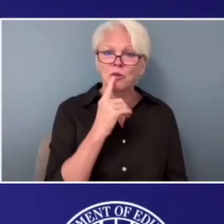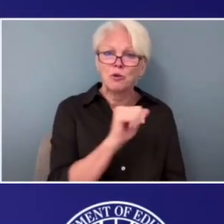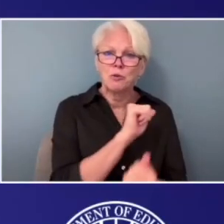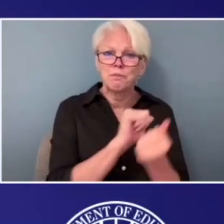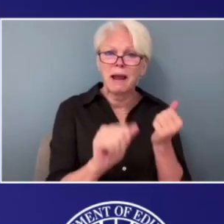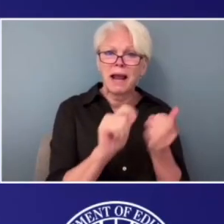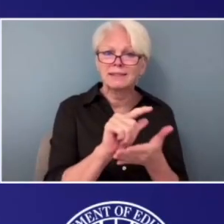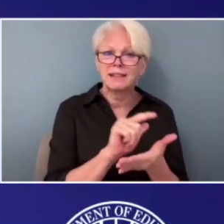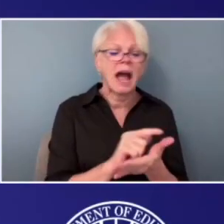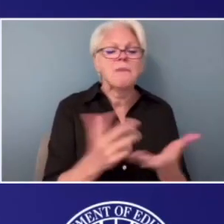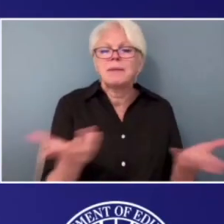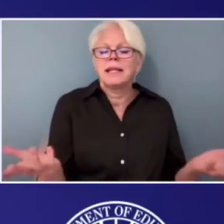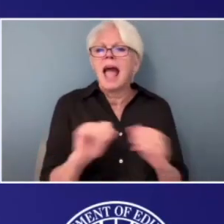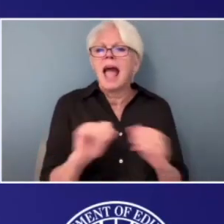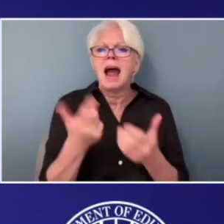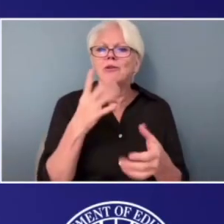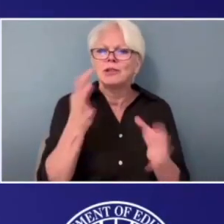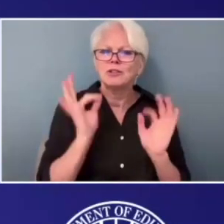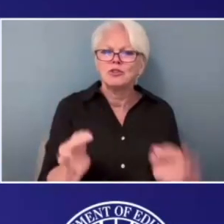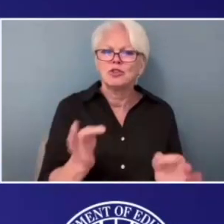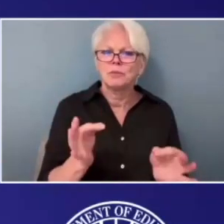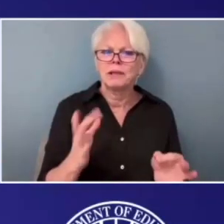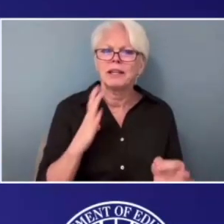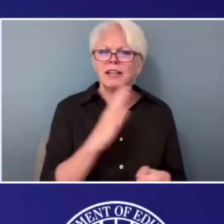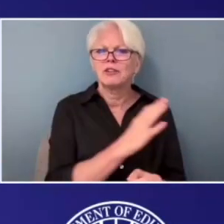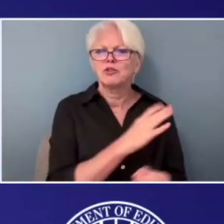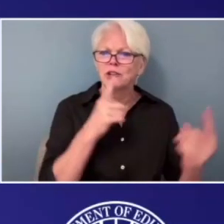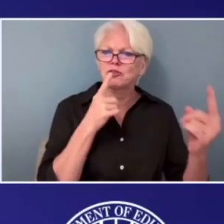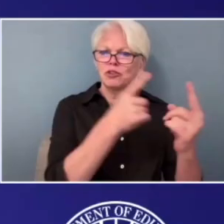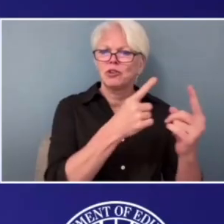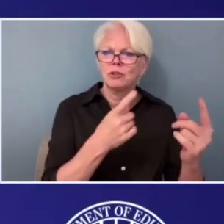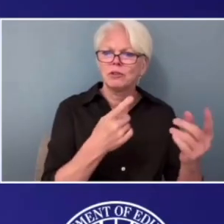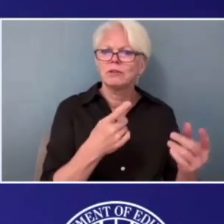how do you determine congressional intent after a bill is passed?